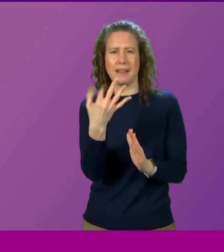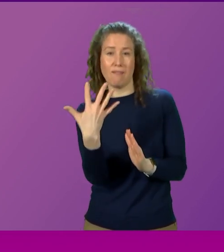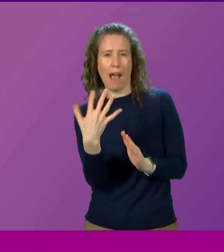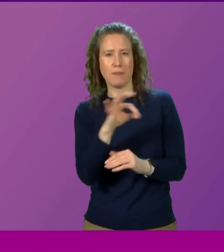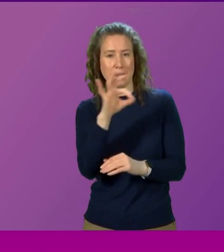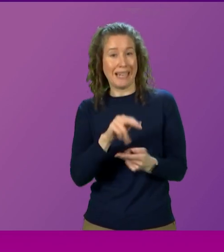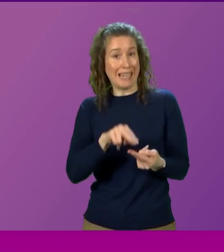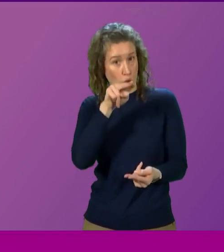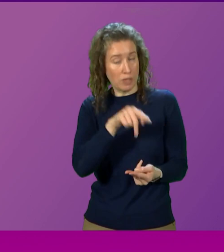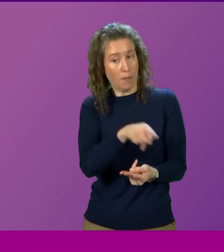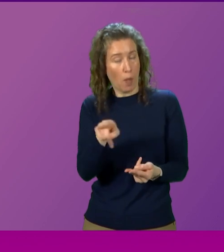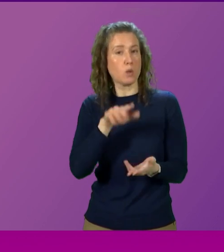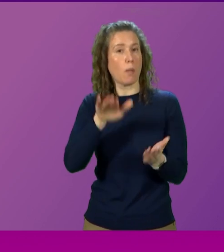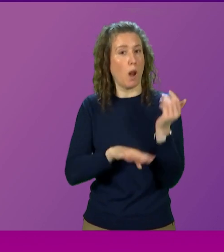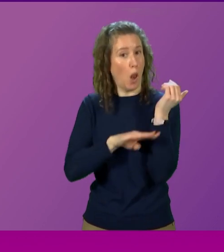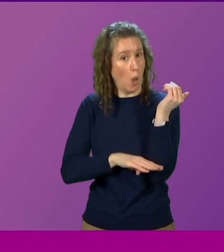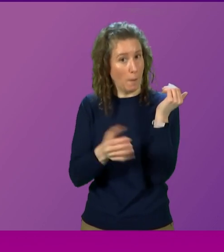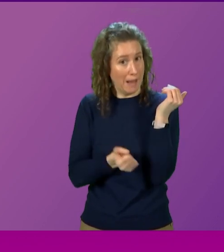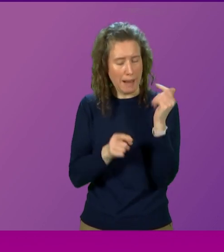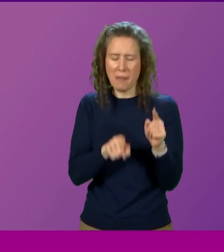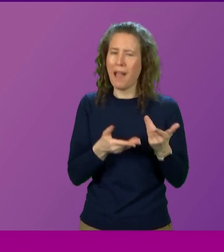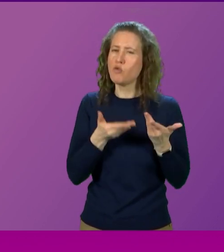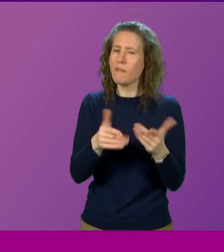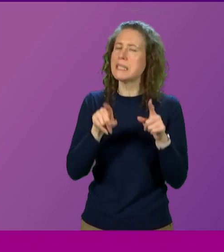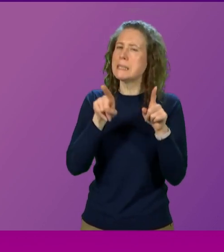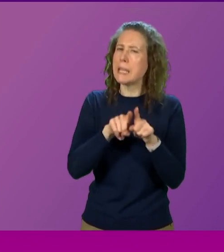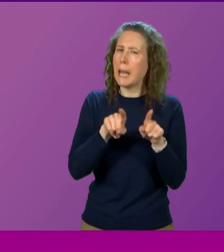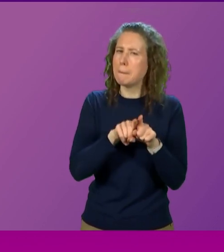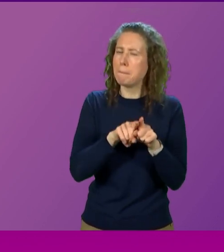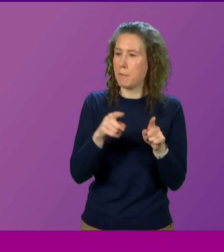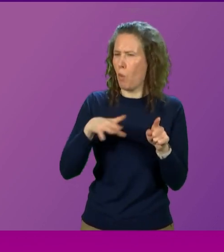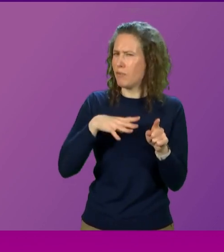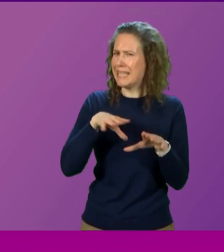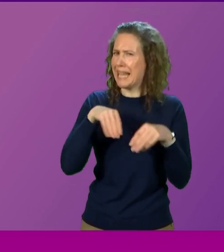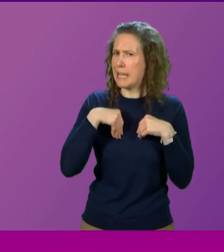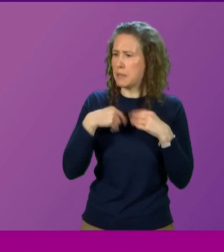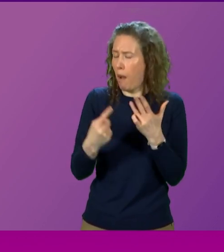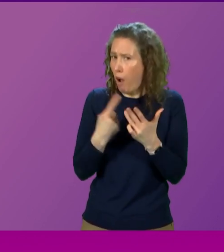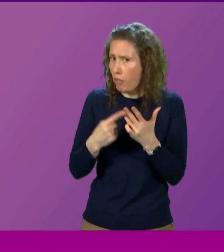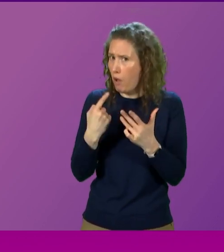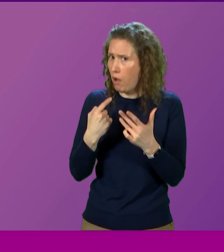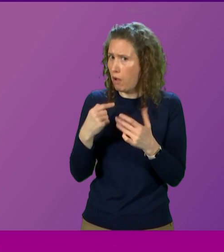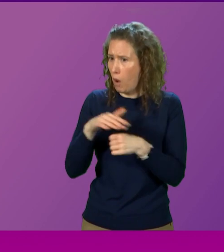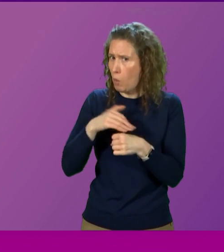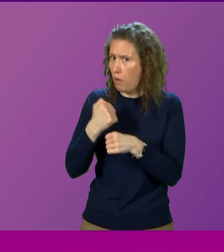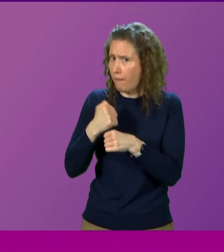The offer is the same as the offer that has already been accepted by other local government workers.